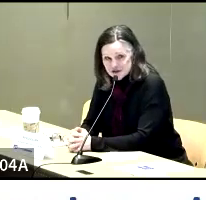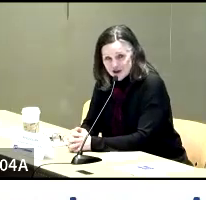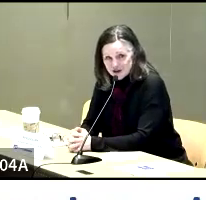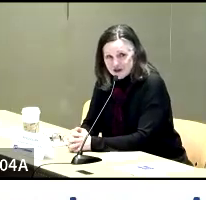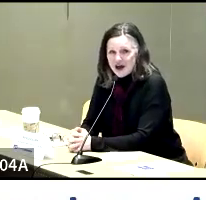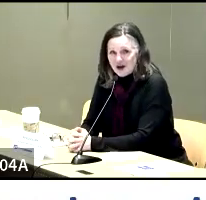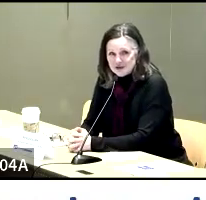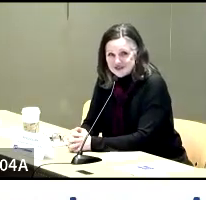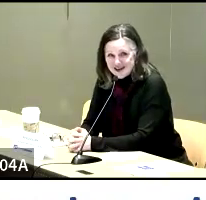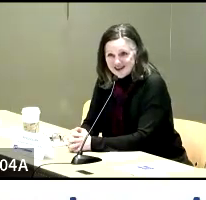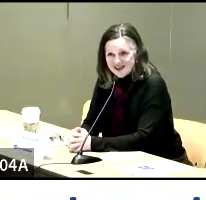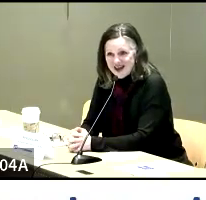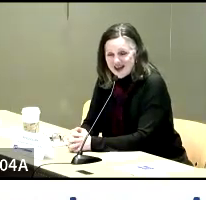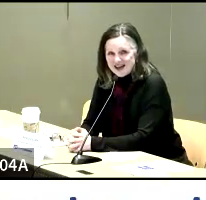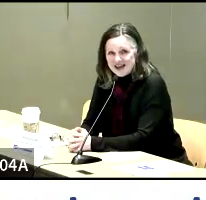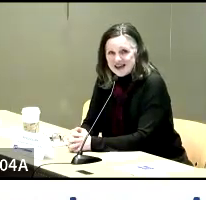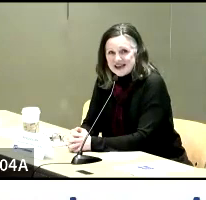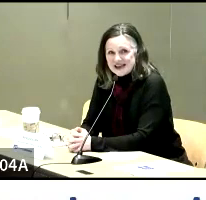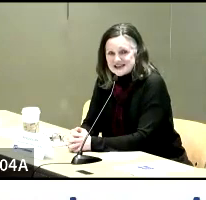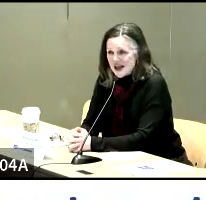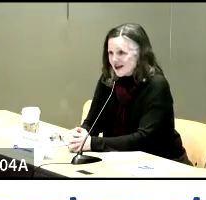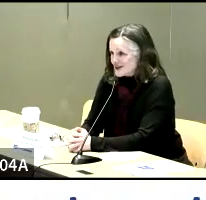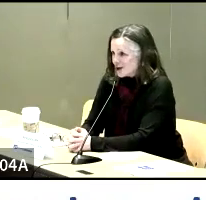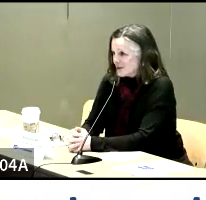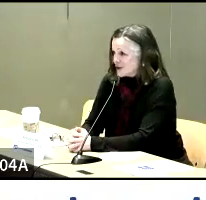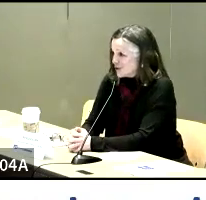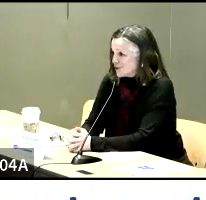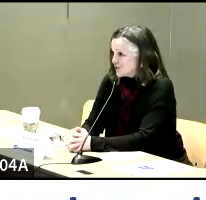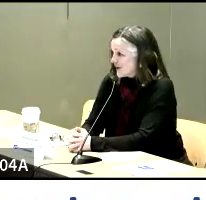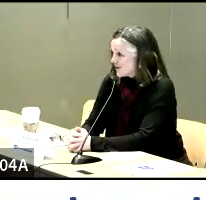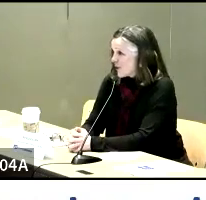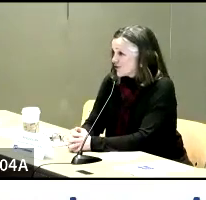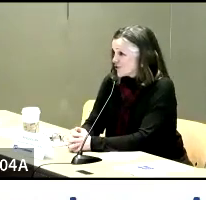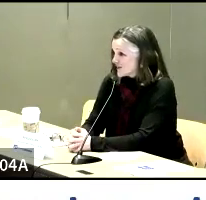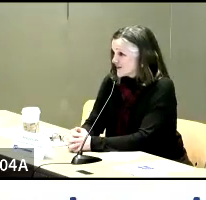So I will say that it's not a terribly new set of questions.